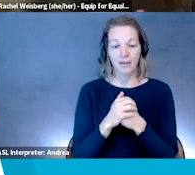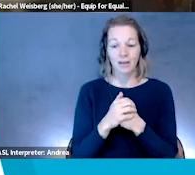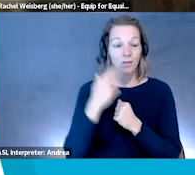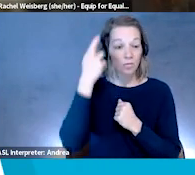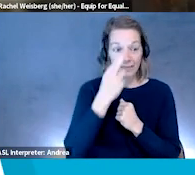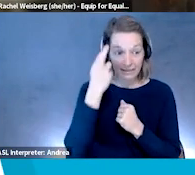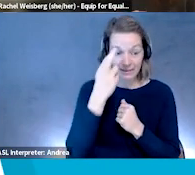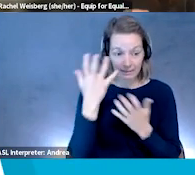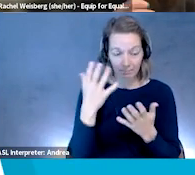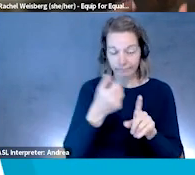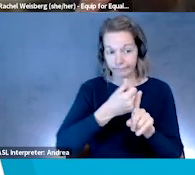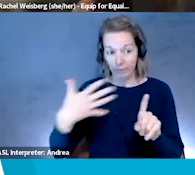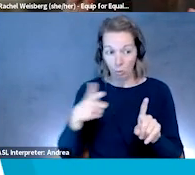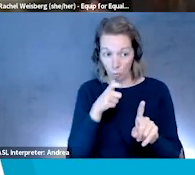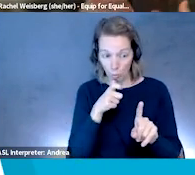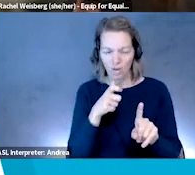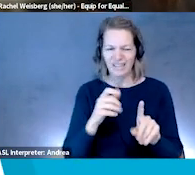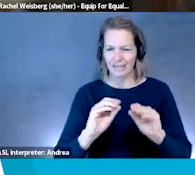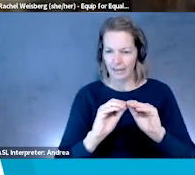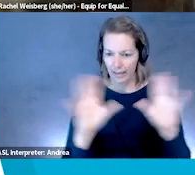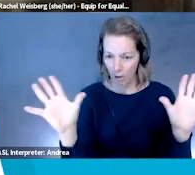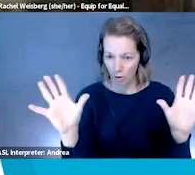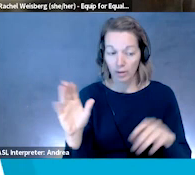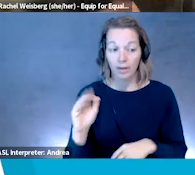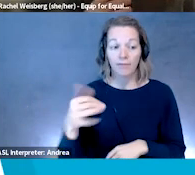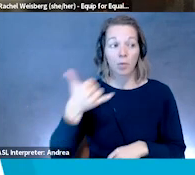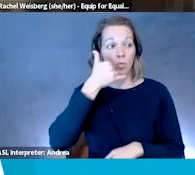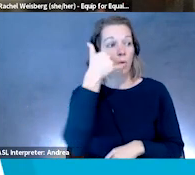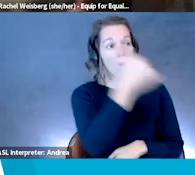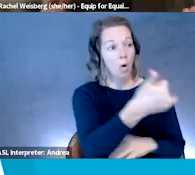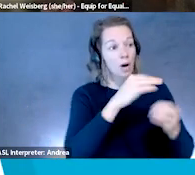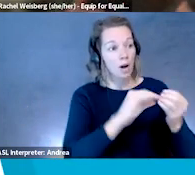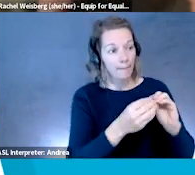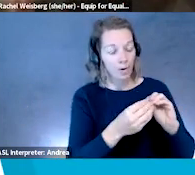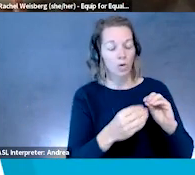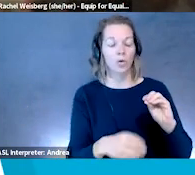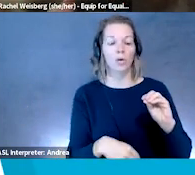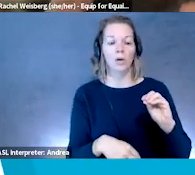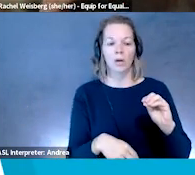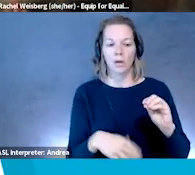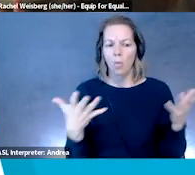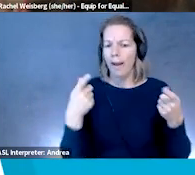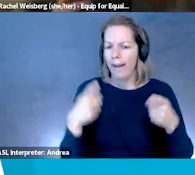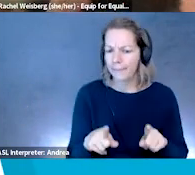EQUIP FOR QUALITY. >> I WANT TO INTRODUCE YOU TO THE CAP TEAM. THE REASON WHY, I